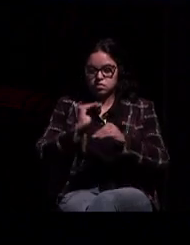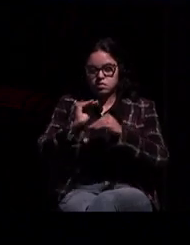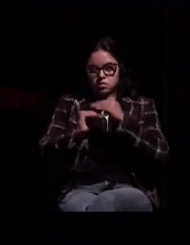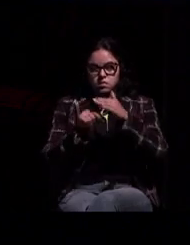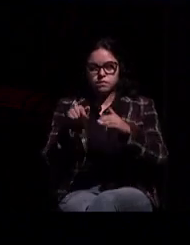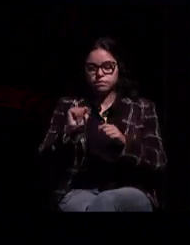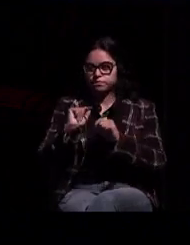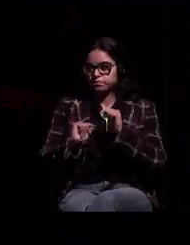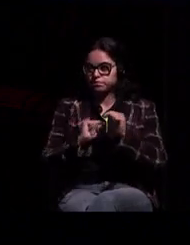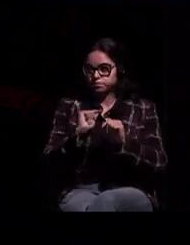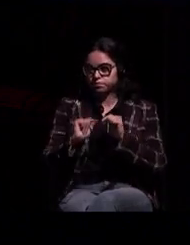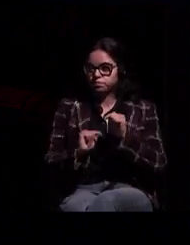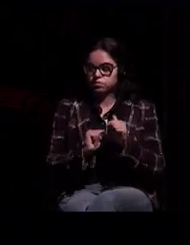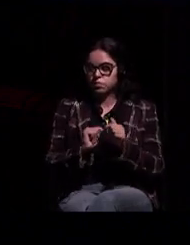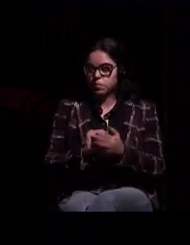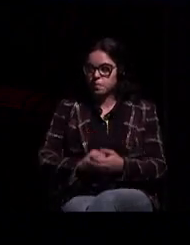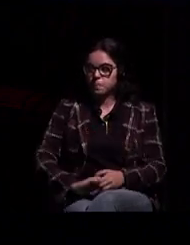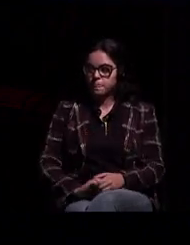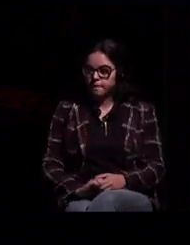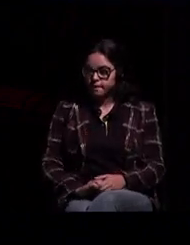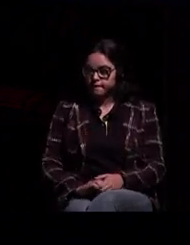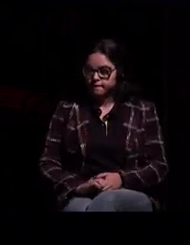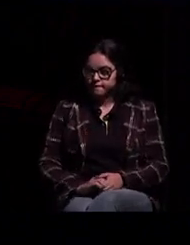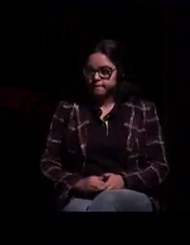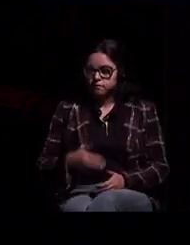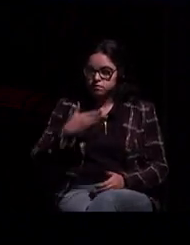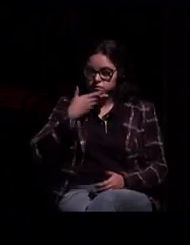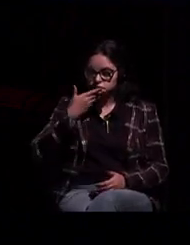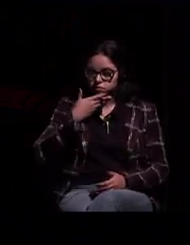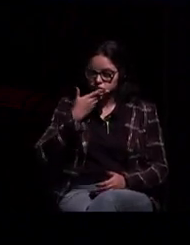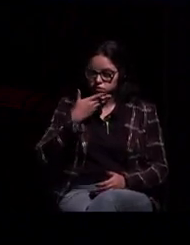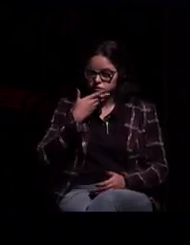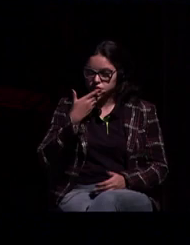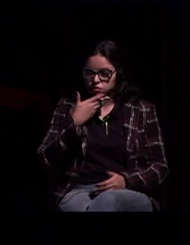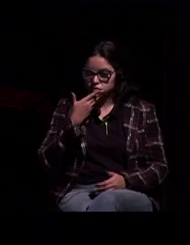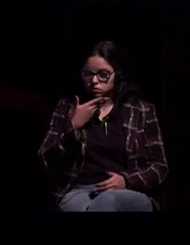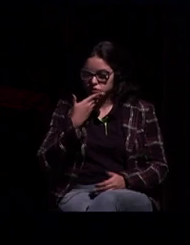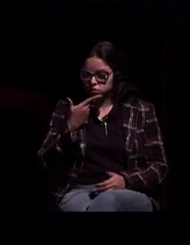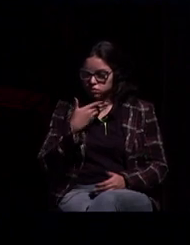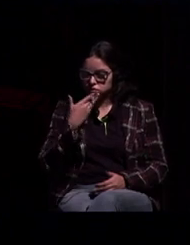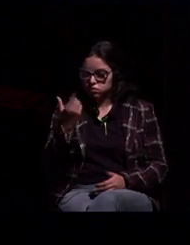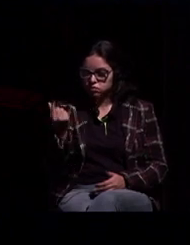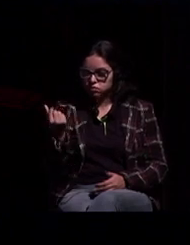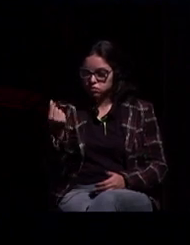without excessively high initial costs. Careful: it doesn’t mean